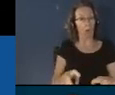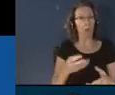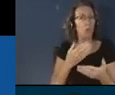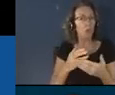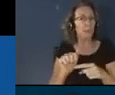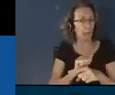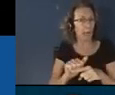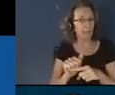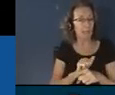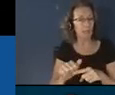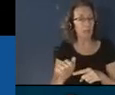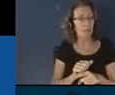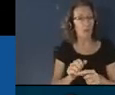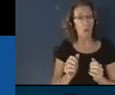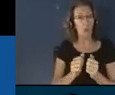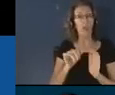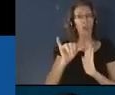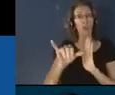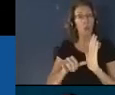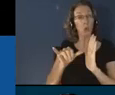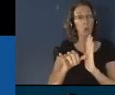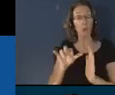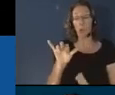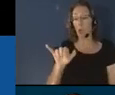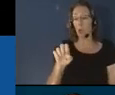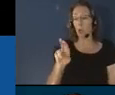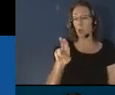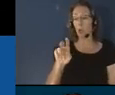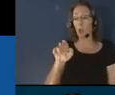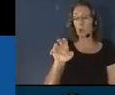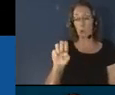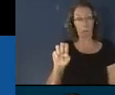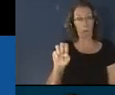Now for the YouTube I'm going to be going into more detail in this. YouTube also has an auto